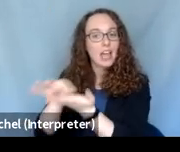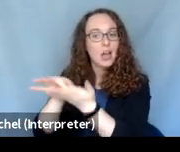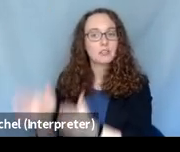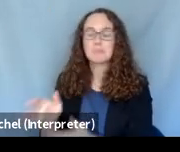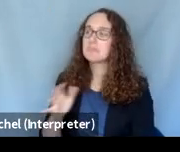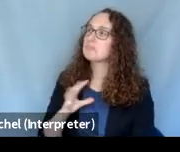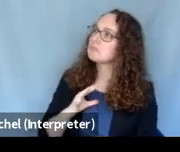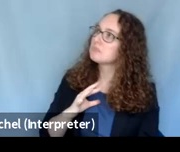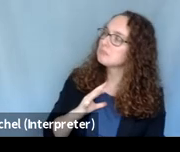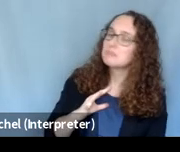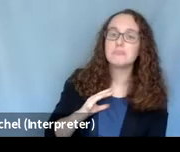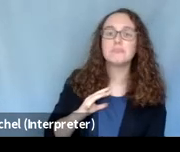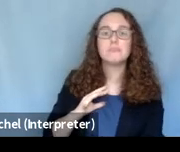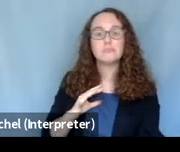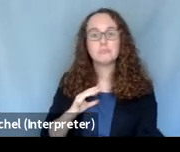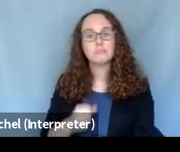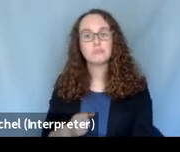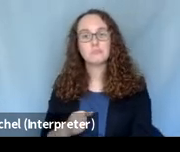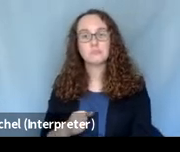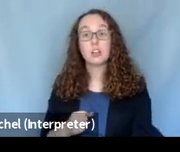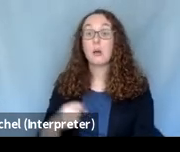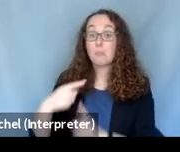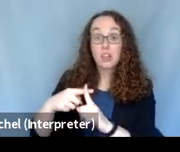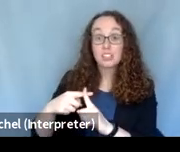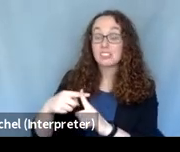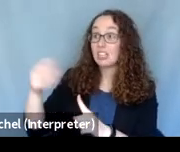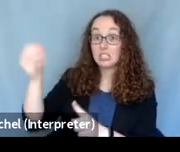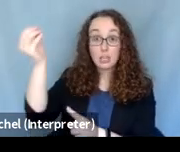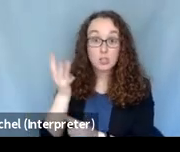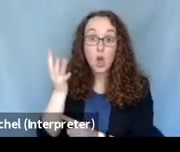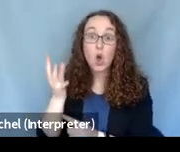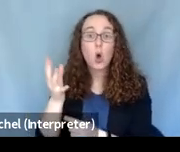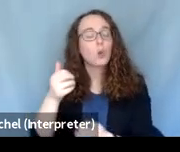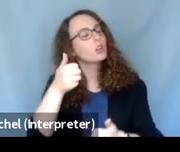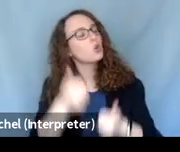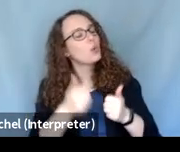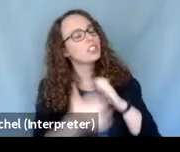that an accountant is currently using so one thing I usually suggest to